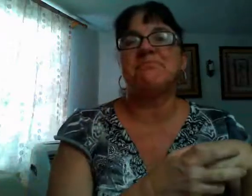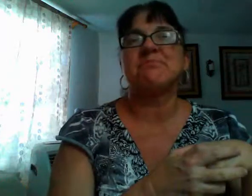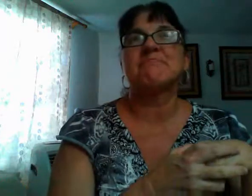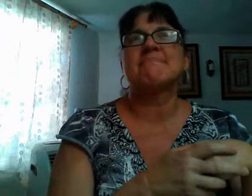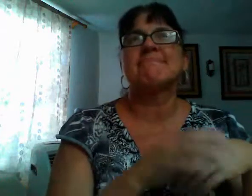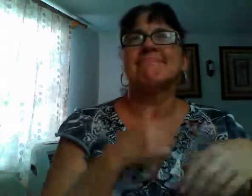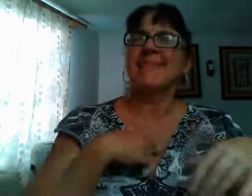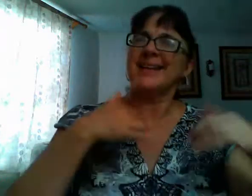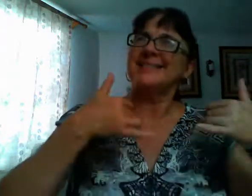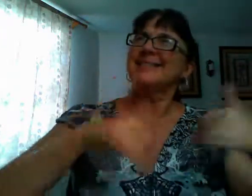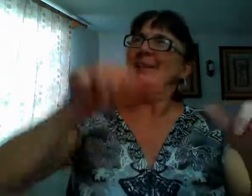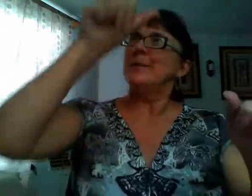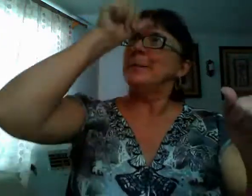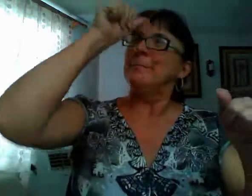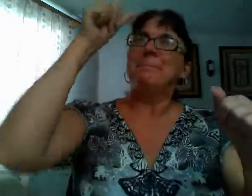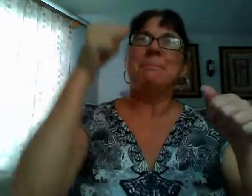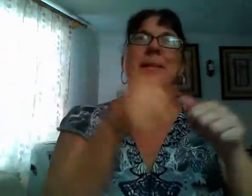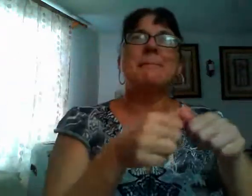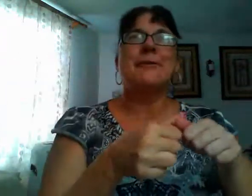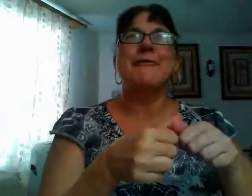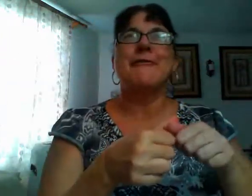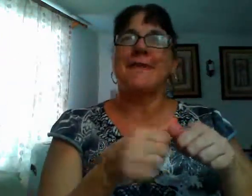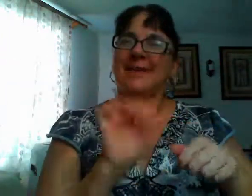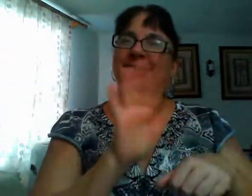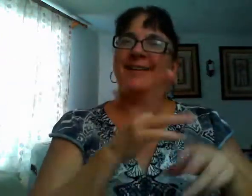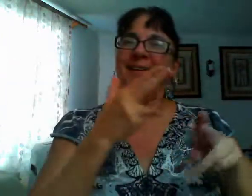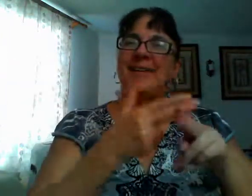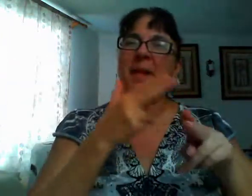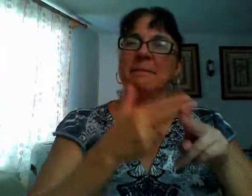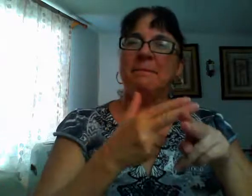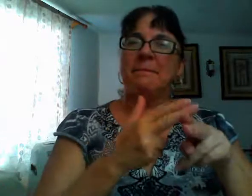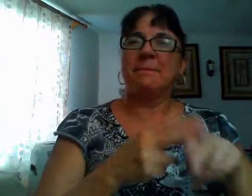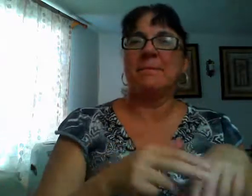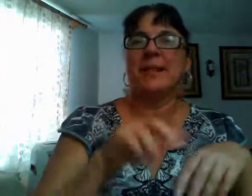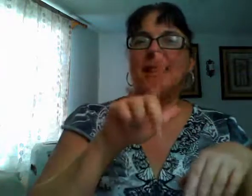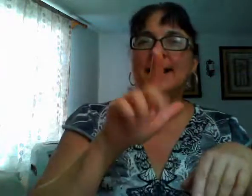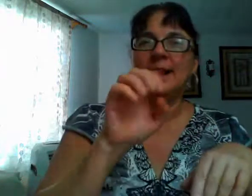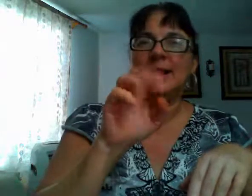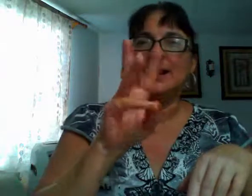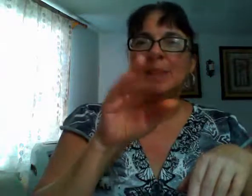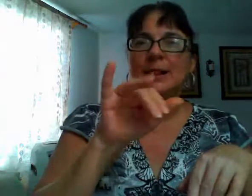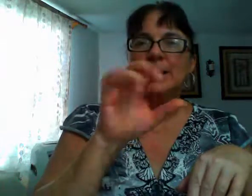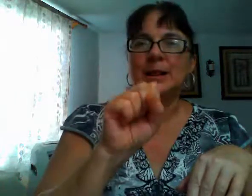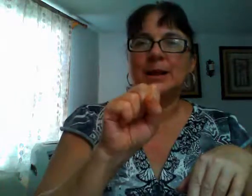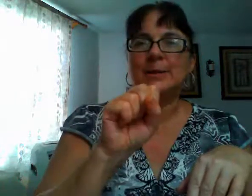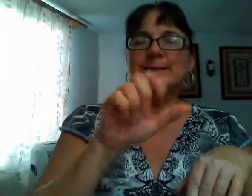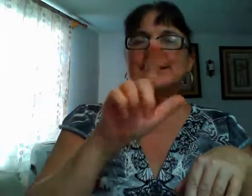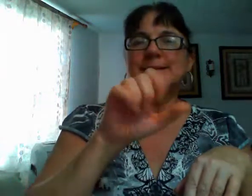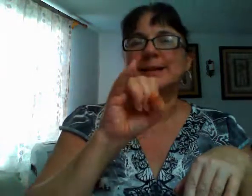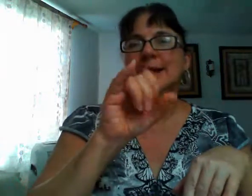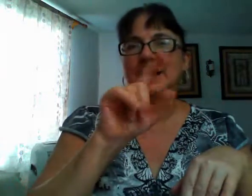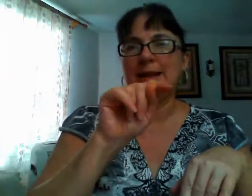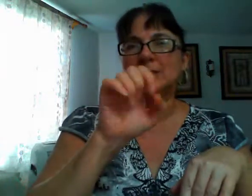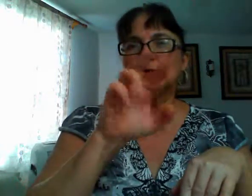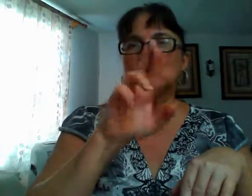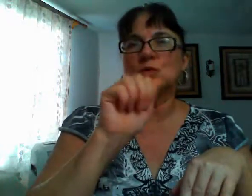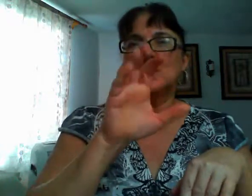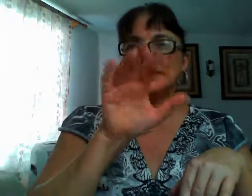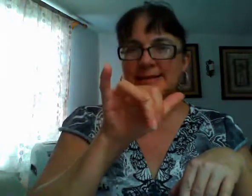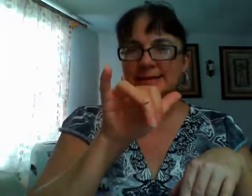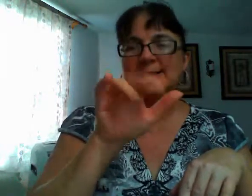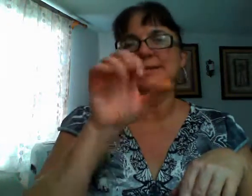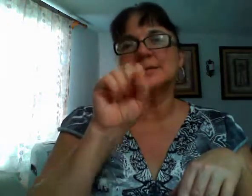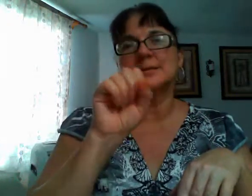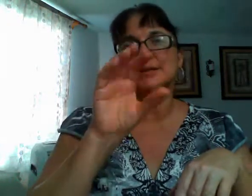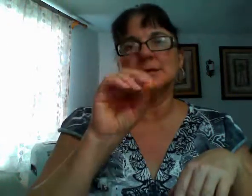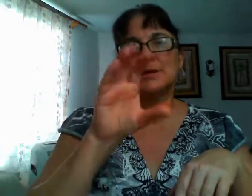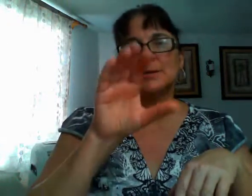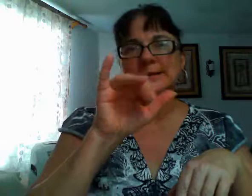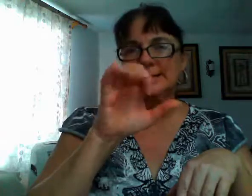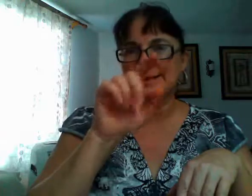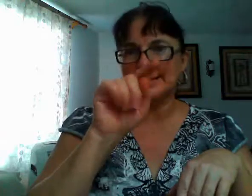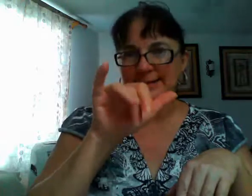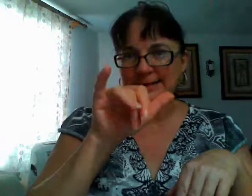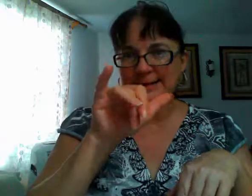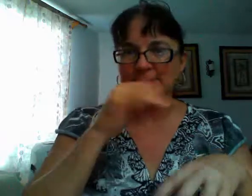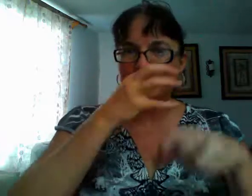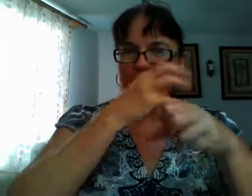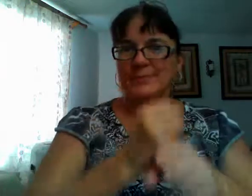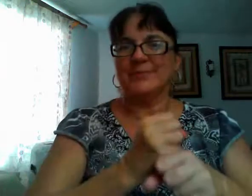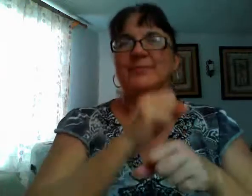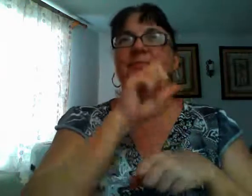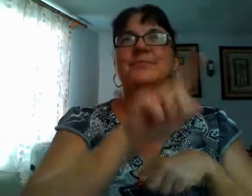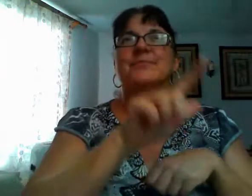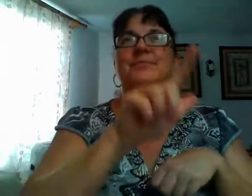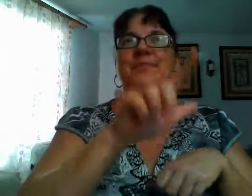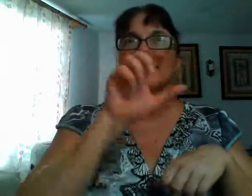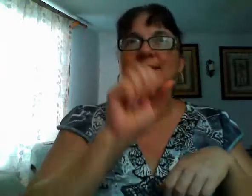I still remember the name “Lewis Literary Society “(LLS).